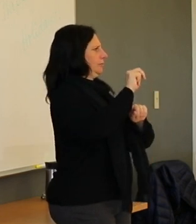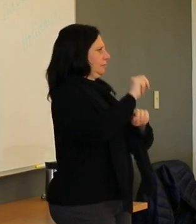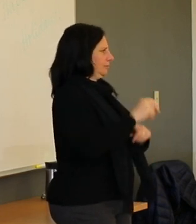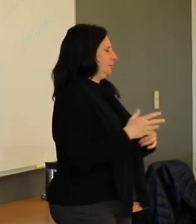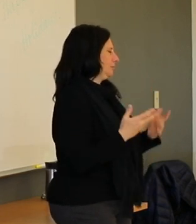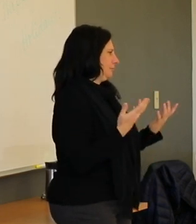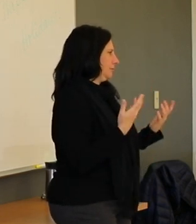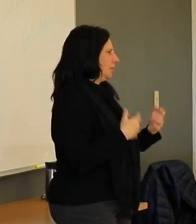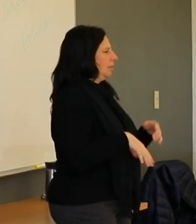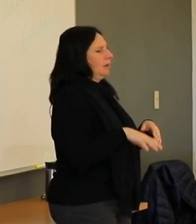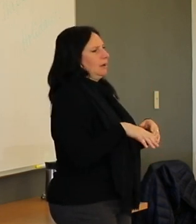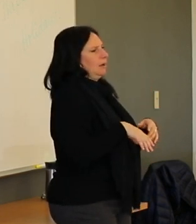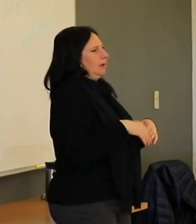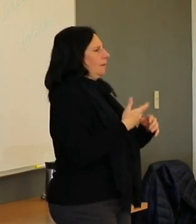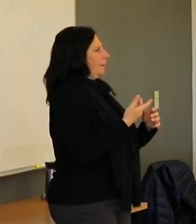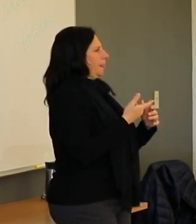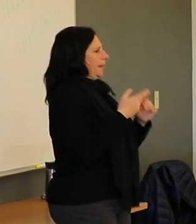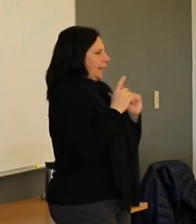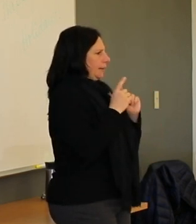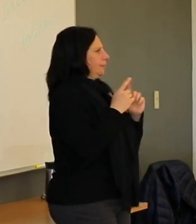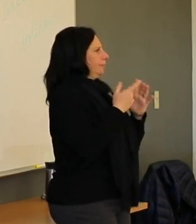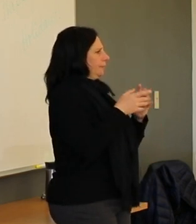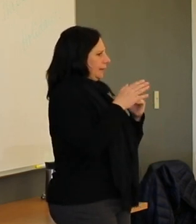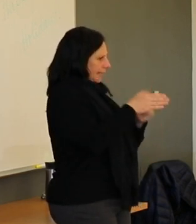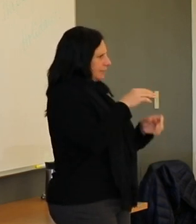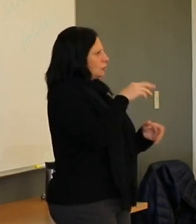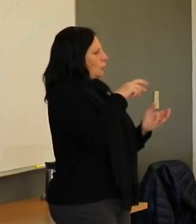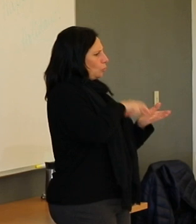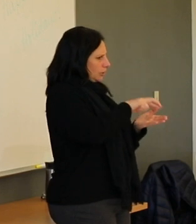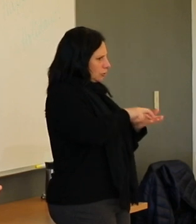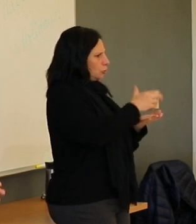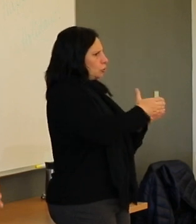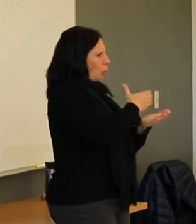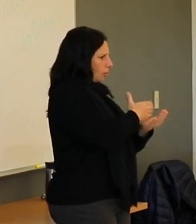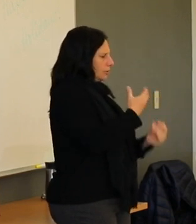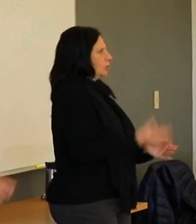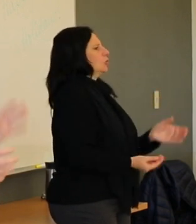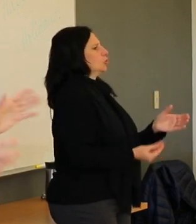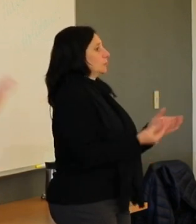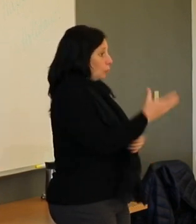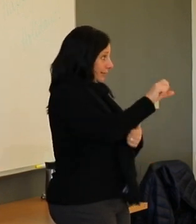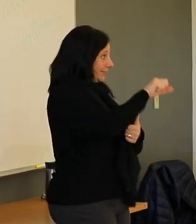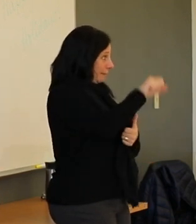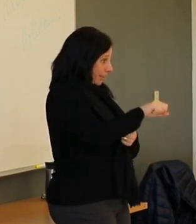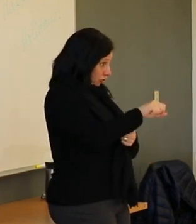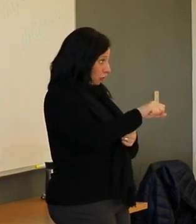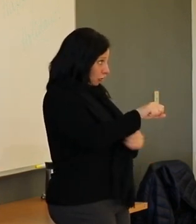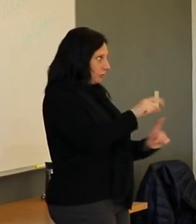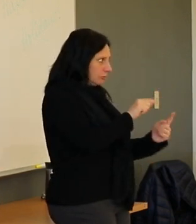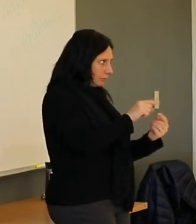administered and the research course and the spring semester and so on and so forth. Right.